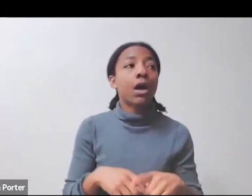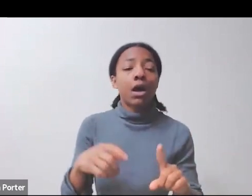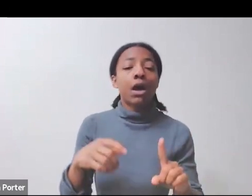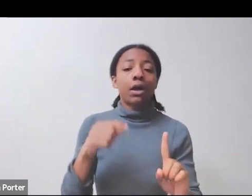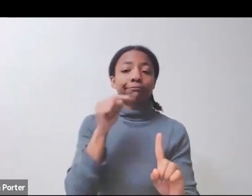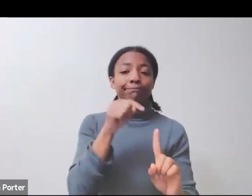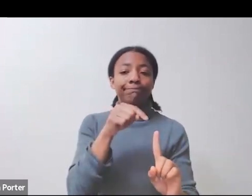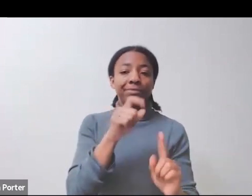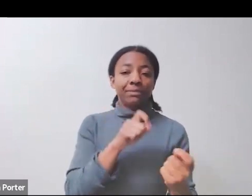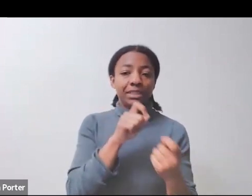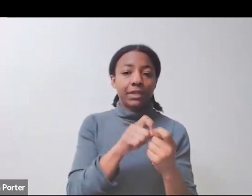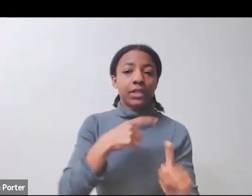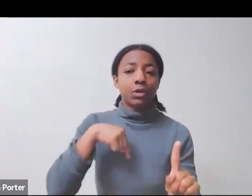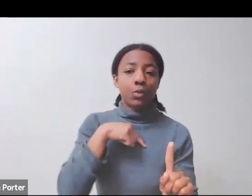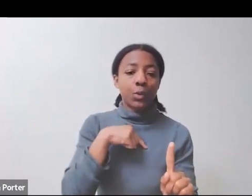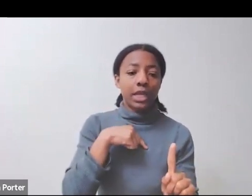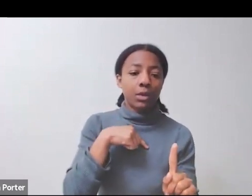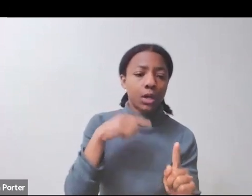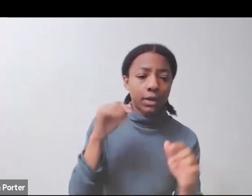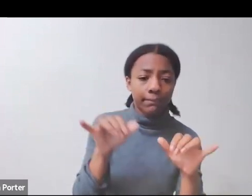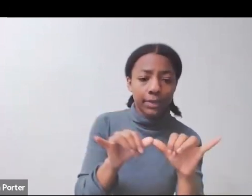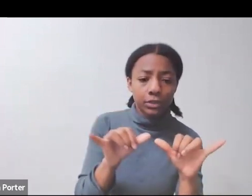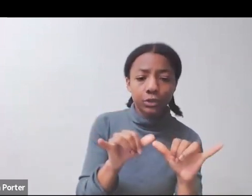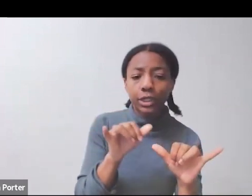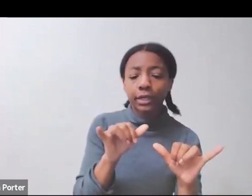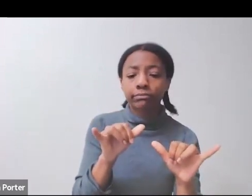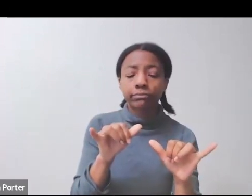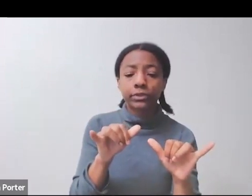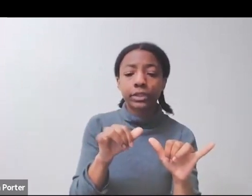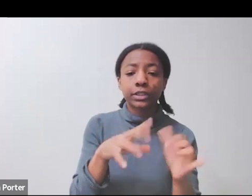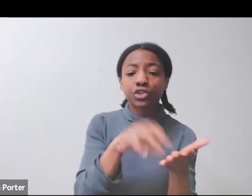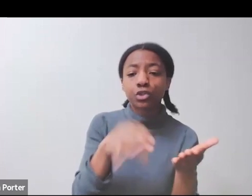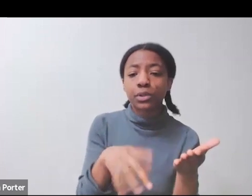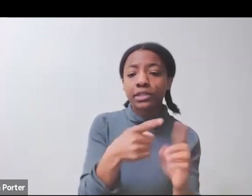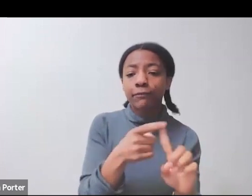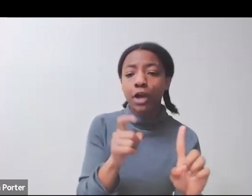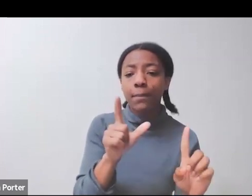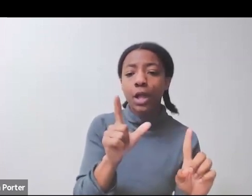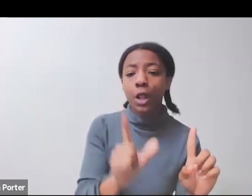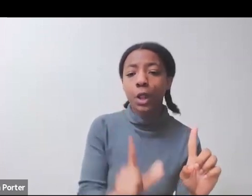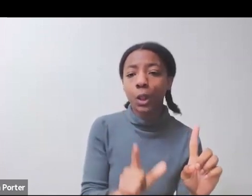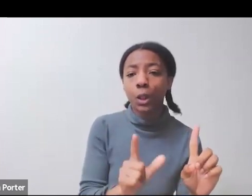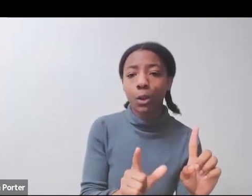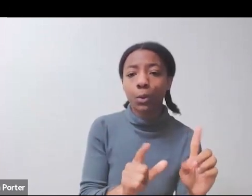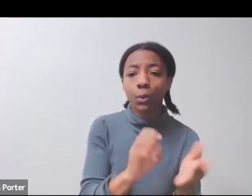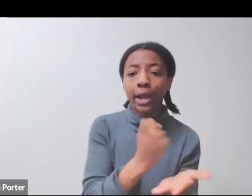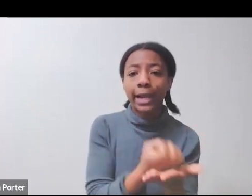The extent to which students, particularly from low socioeconomic statuses, would be less likely to be identified by their school districts